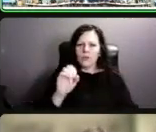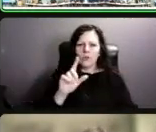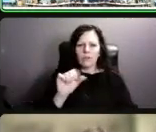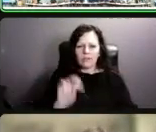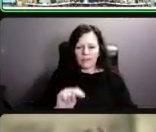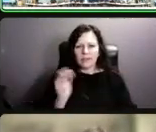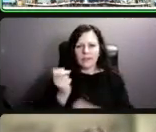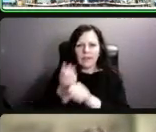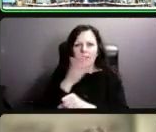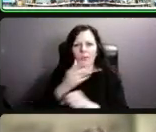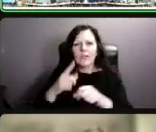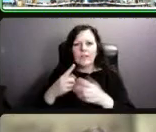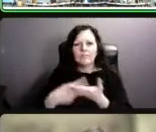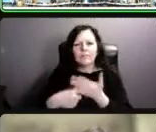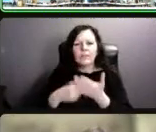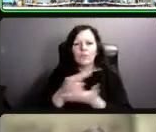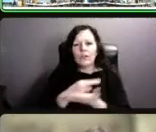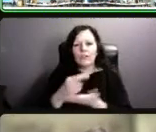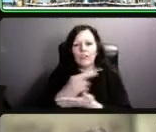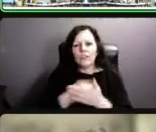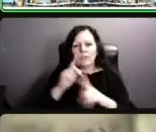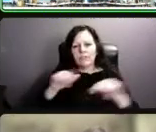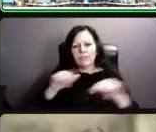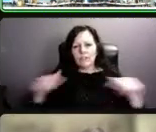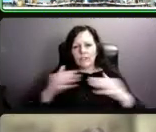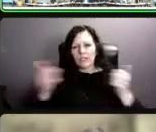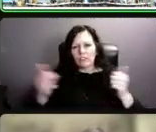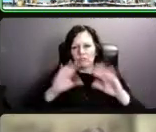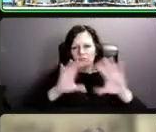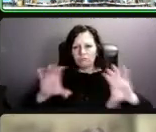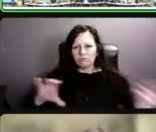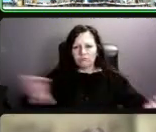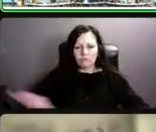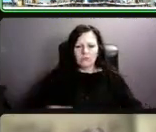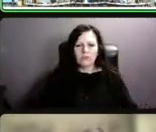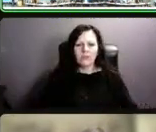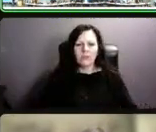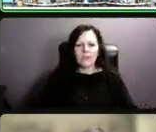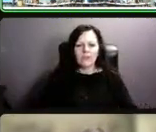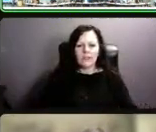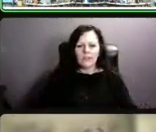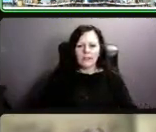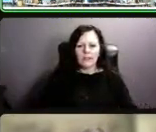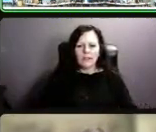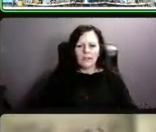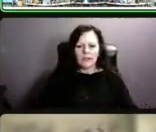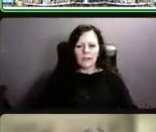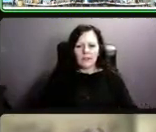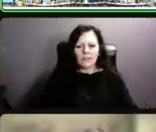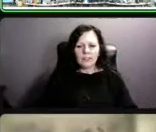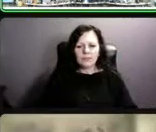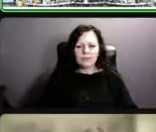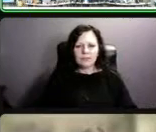I'M GOING TO TURN BACK TO